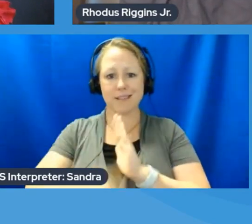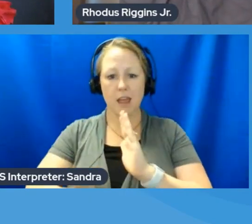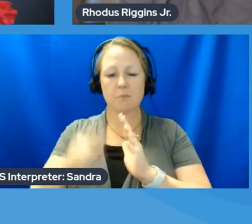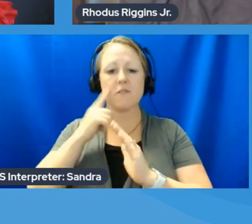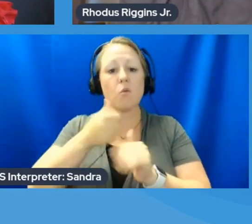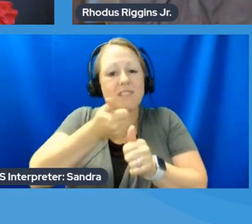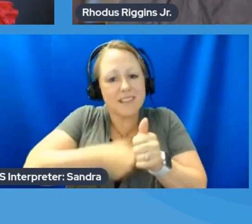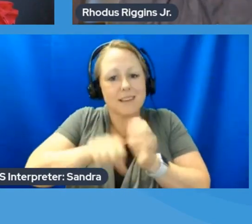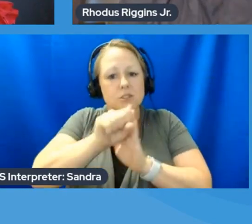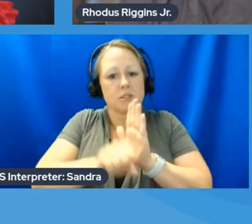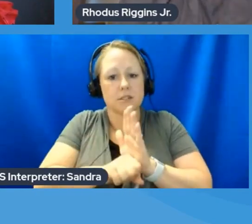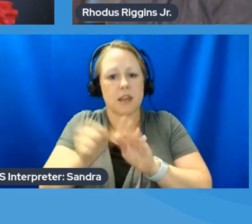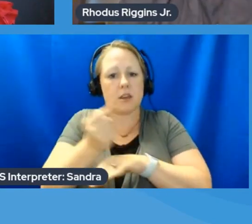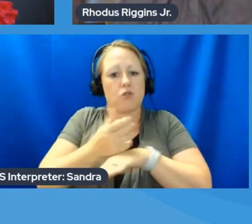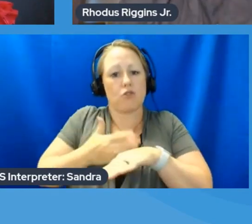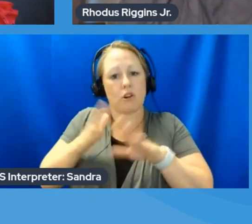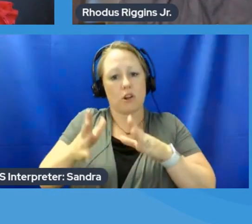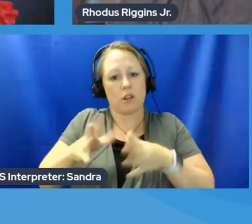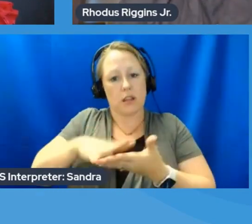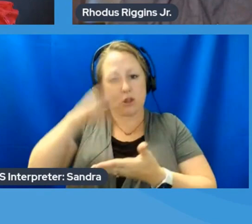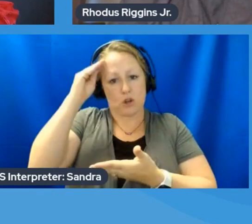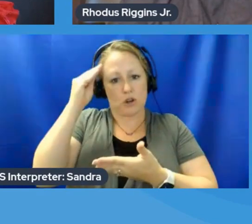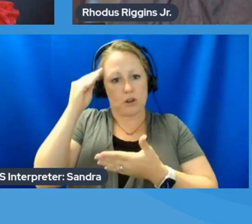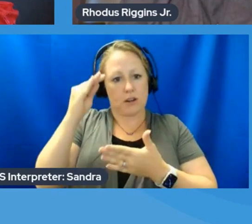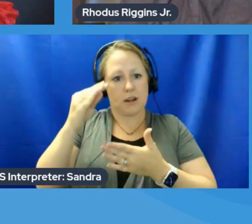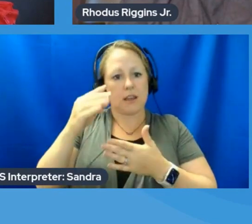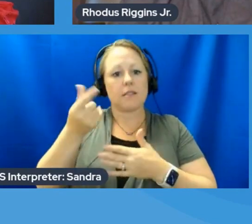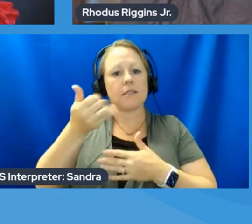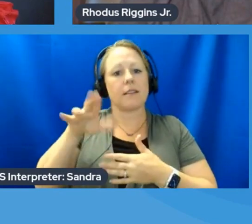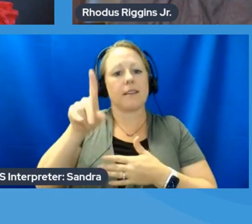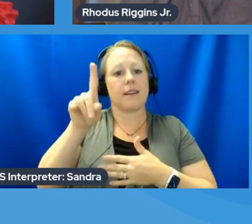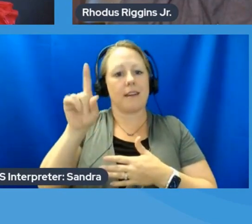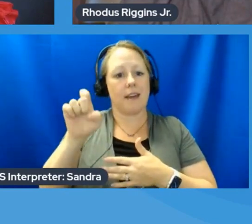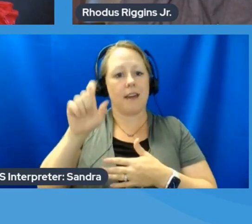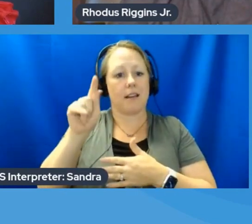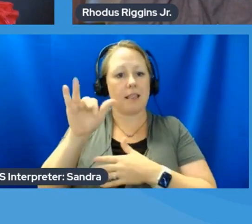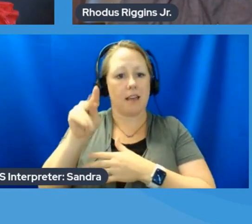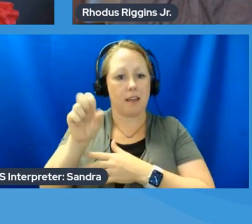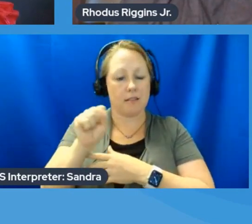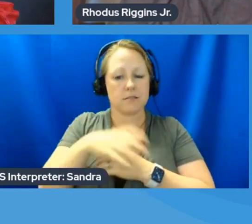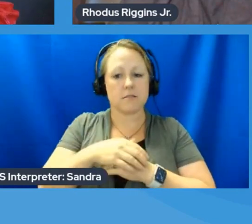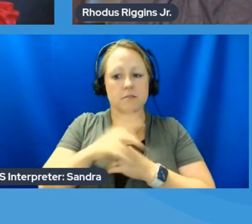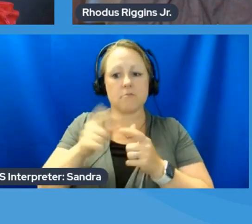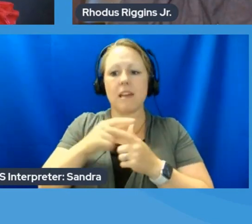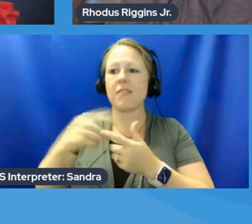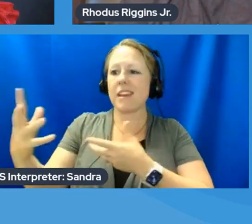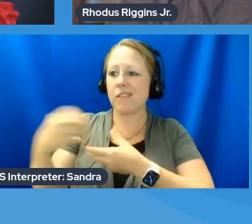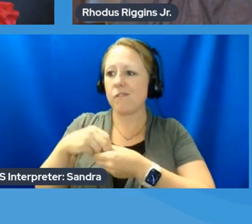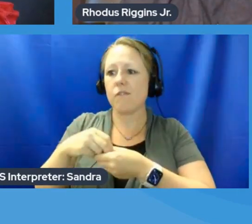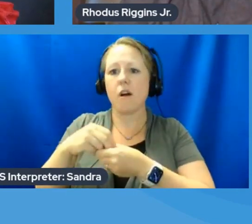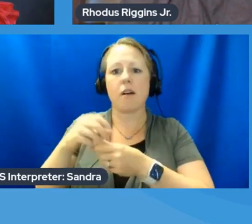and engaging STEMIE experts in Delphi process to come to a consensus